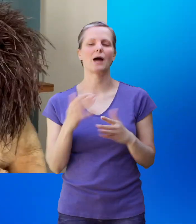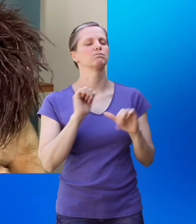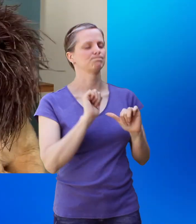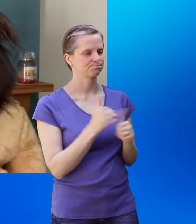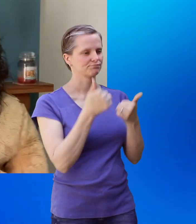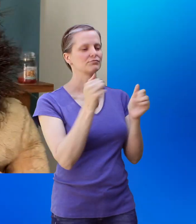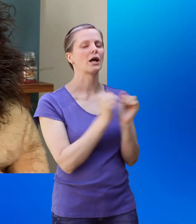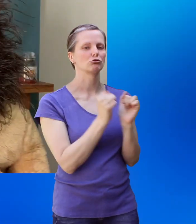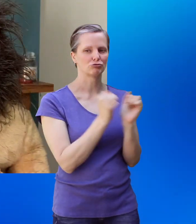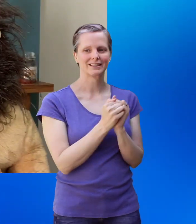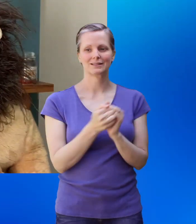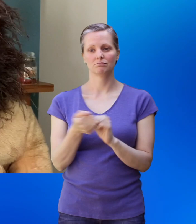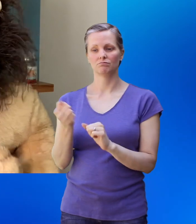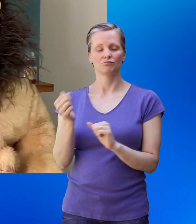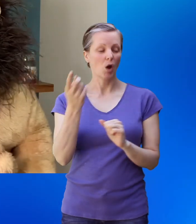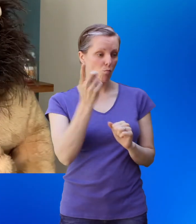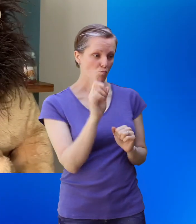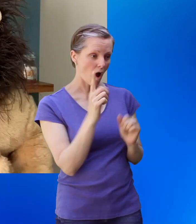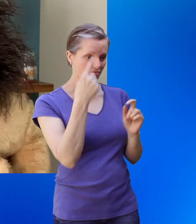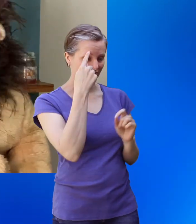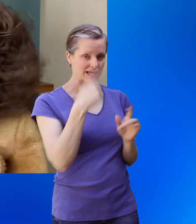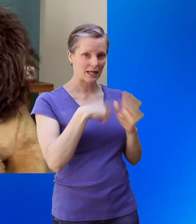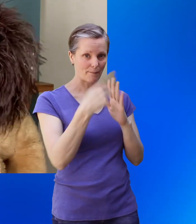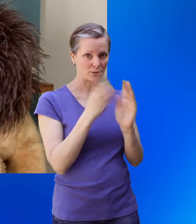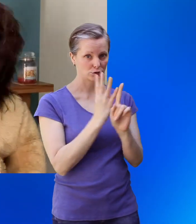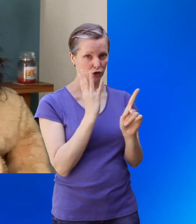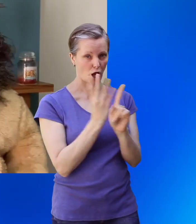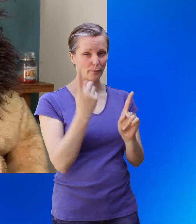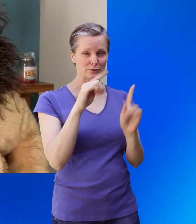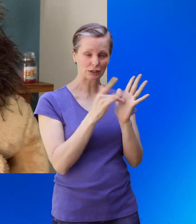agree. So what did you think of them of the disciples and Jesus in the boat and